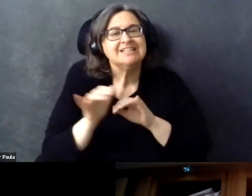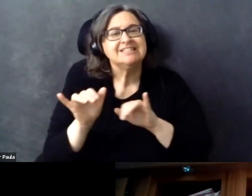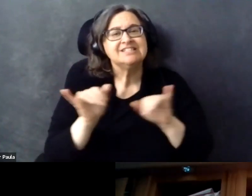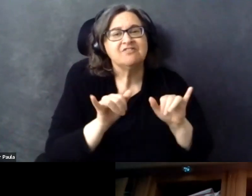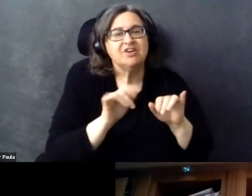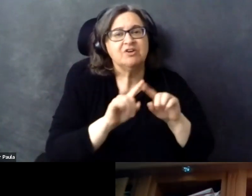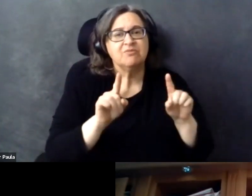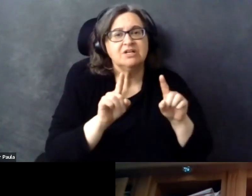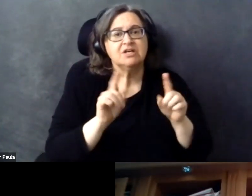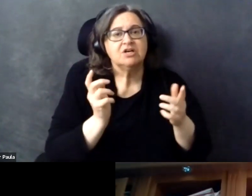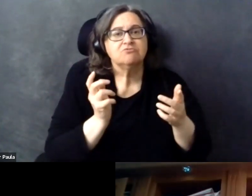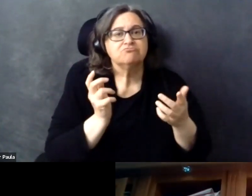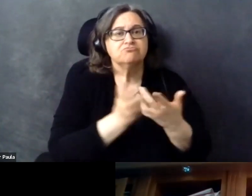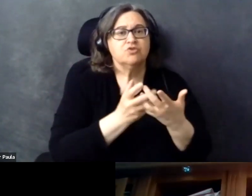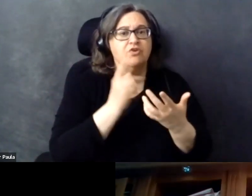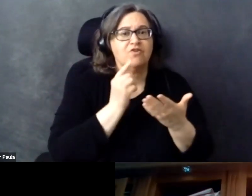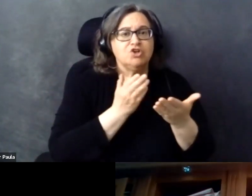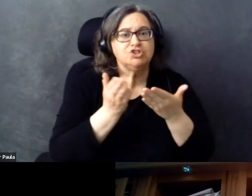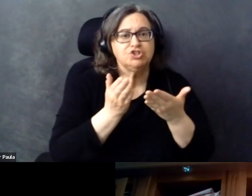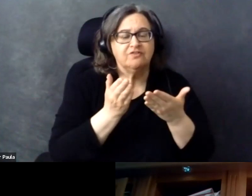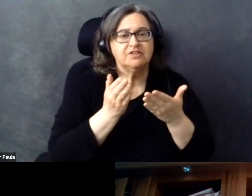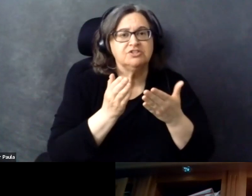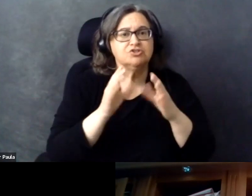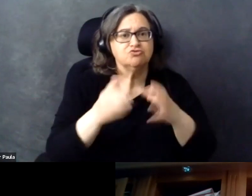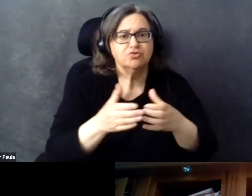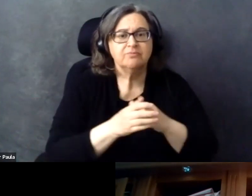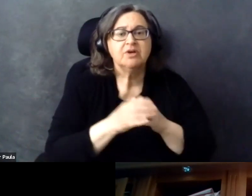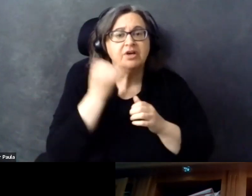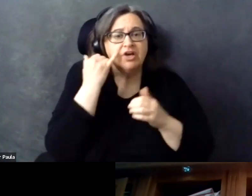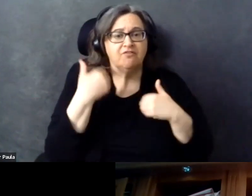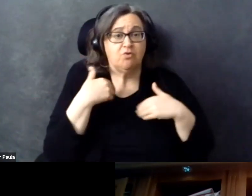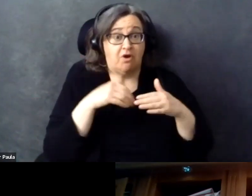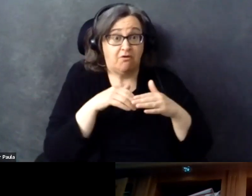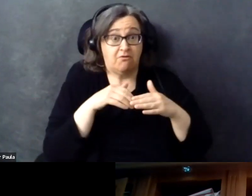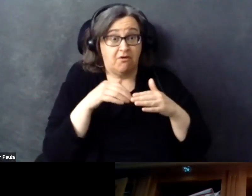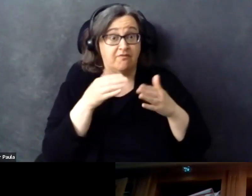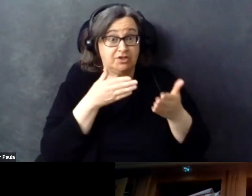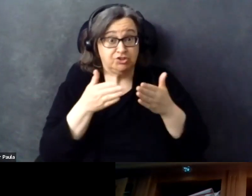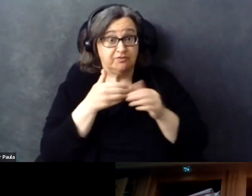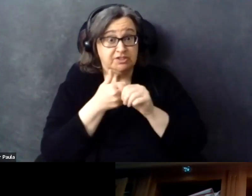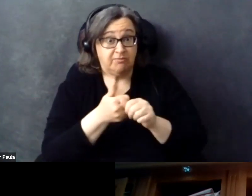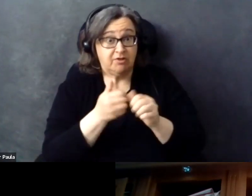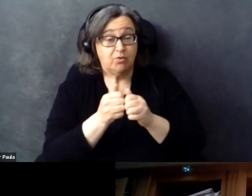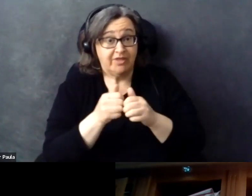now and let me now tell you what are the obligations for service provider s. They are similar, but adapted to the